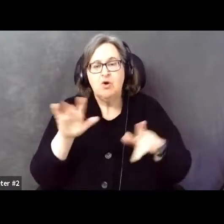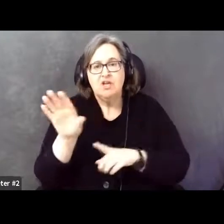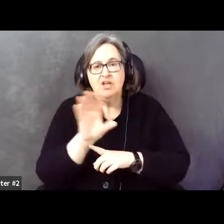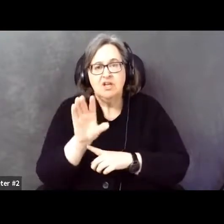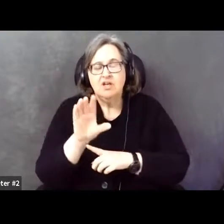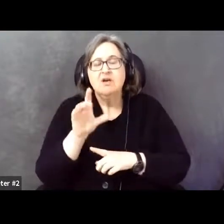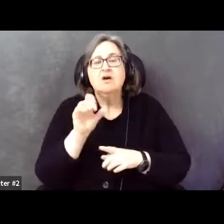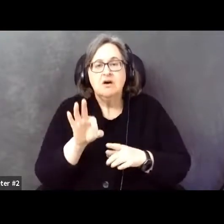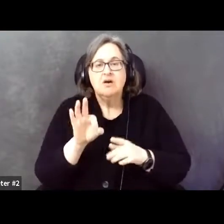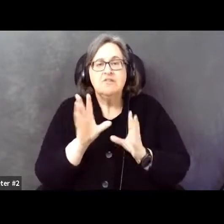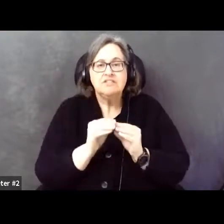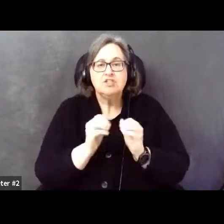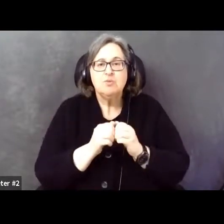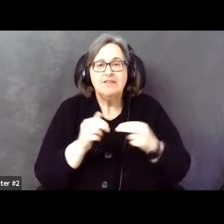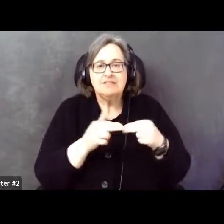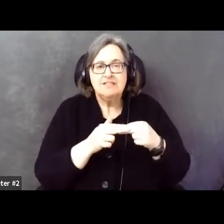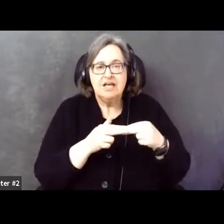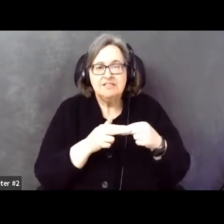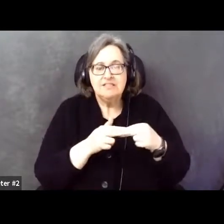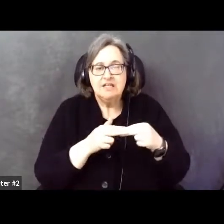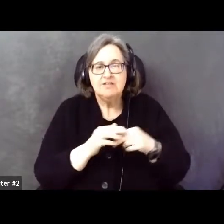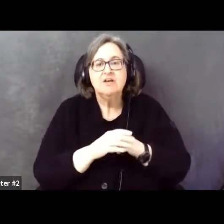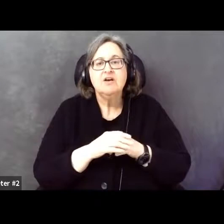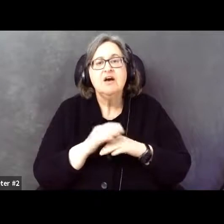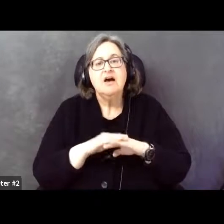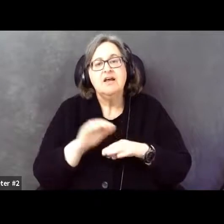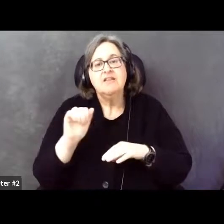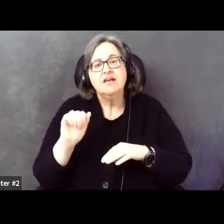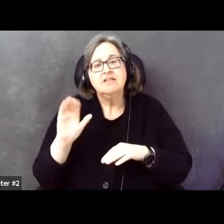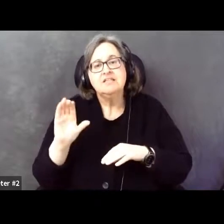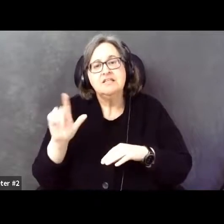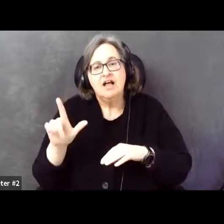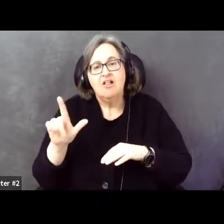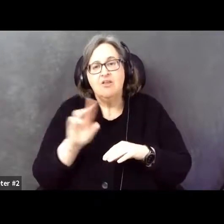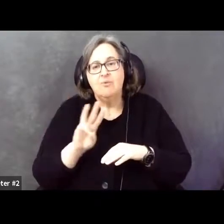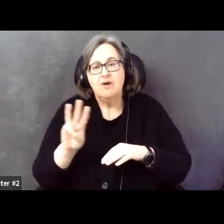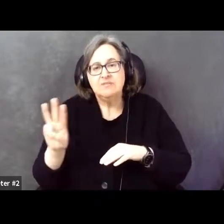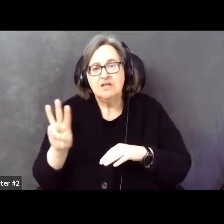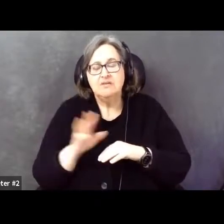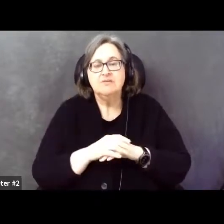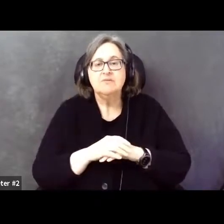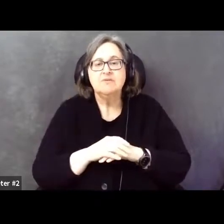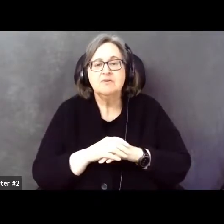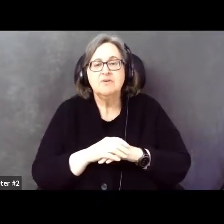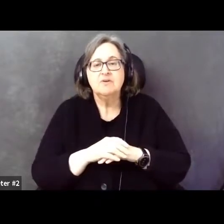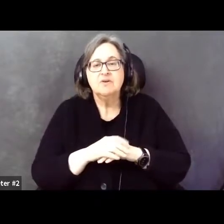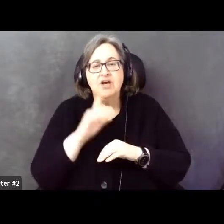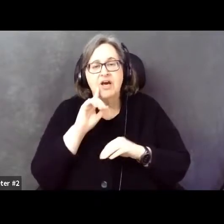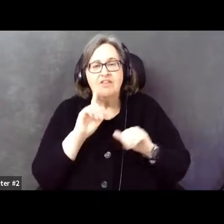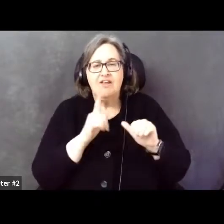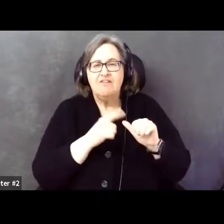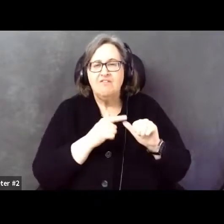I long with the slides on the ACL web site. There's -- I think the first TBI Tuesday the